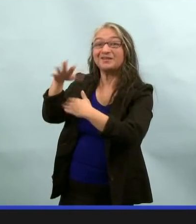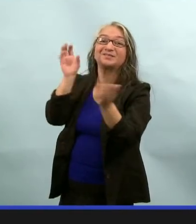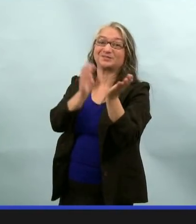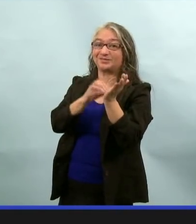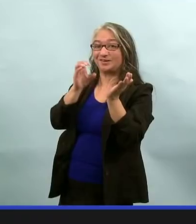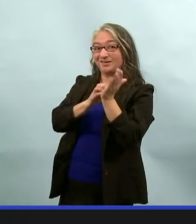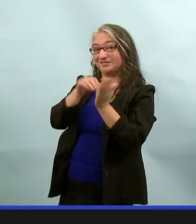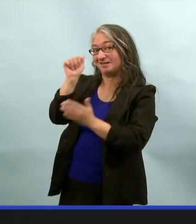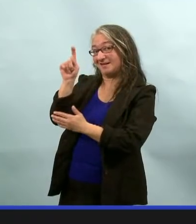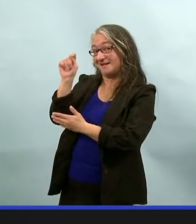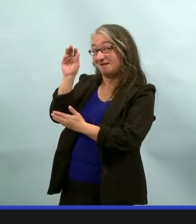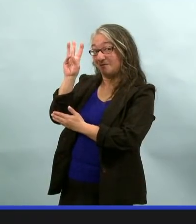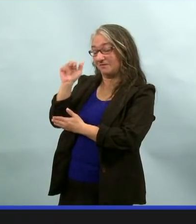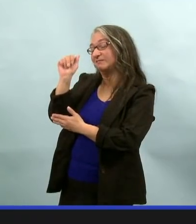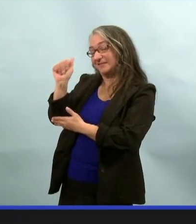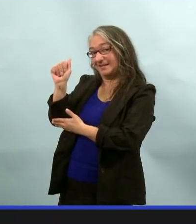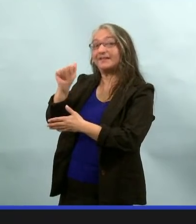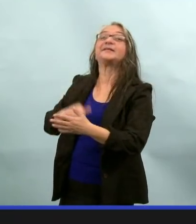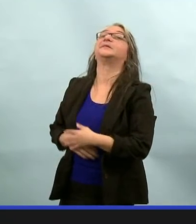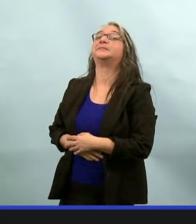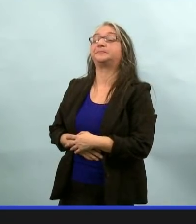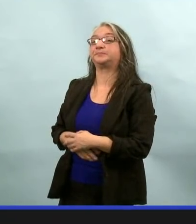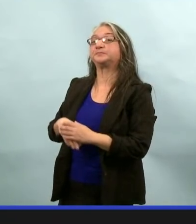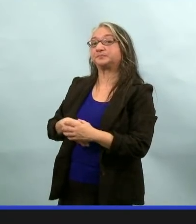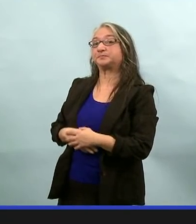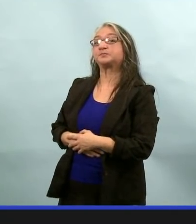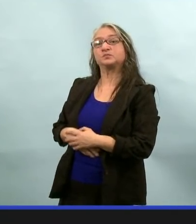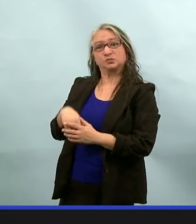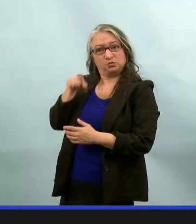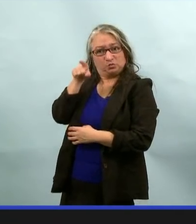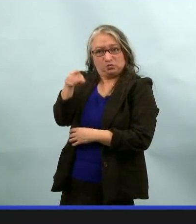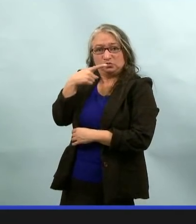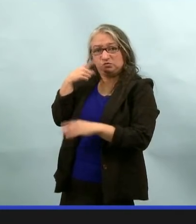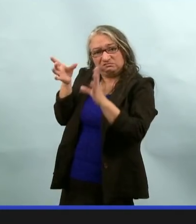that there's no pending changes to the current public health orders uh we've heard some other